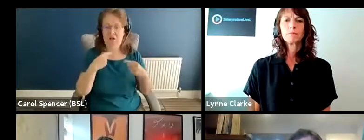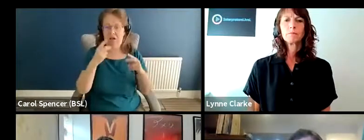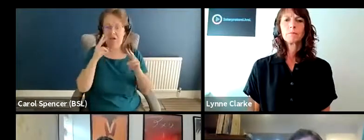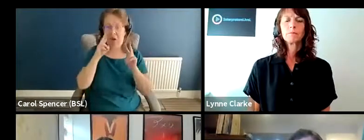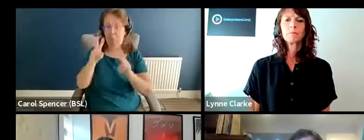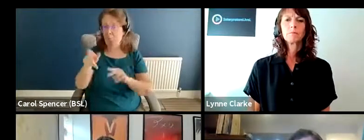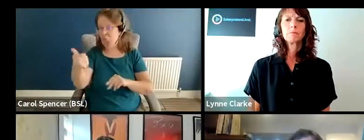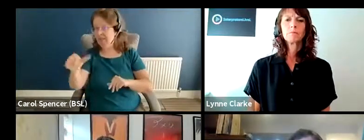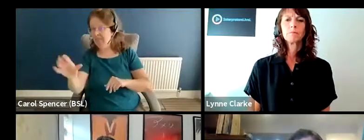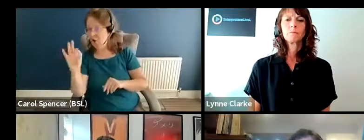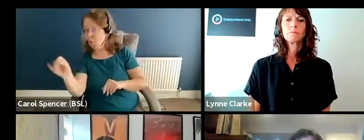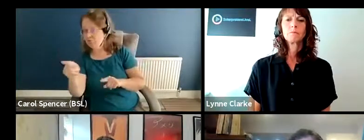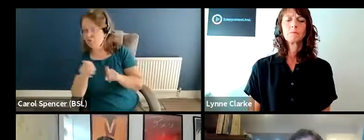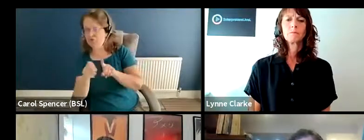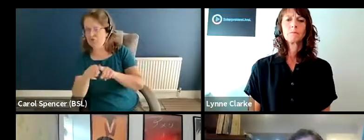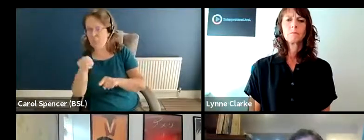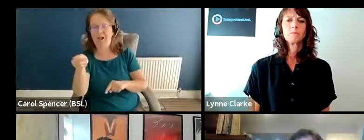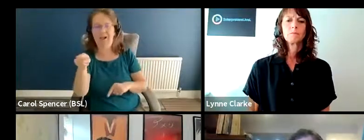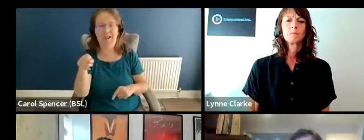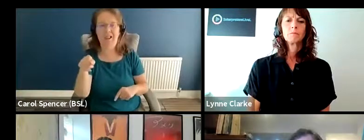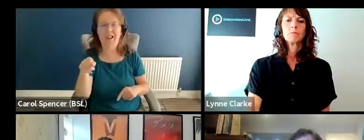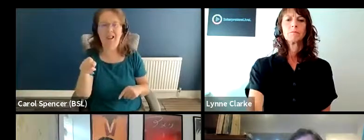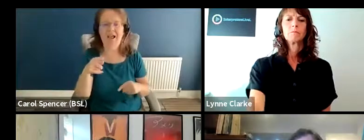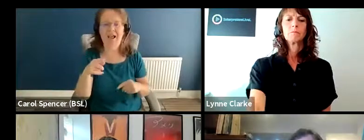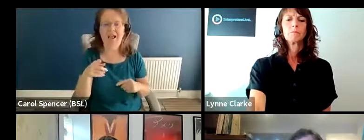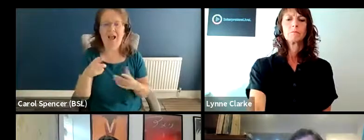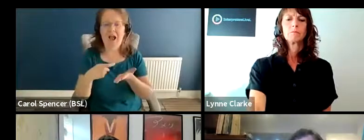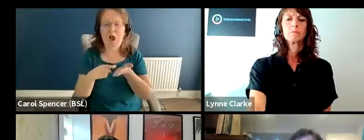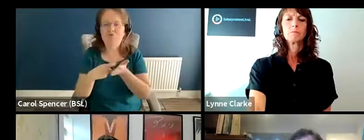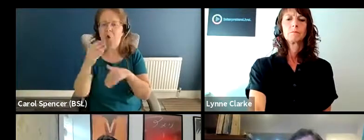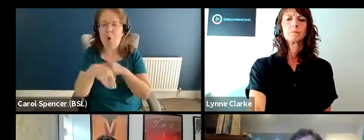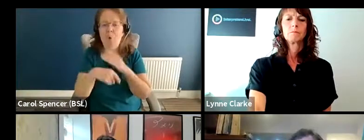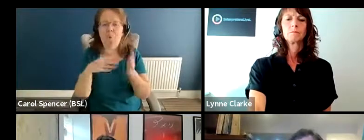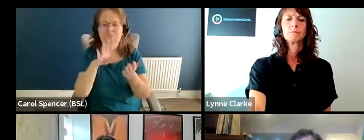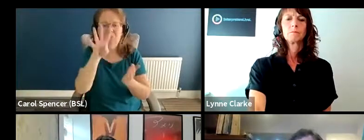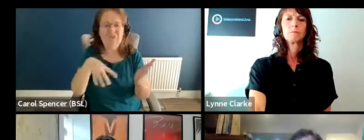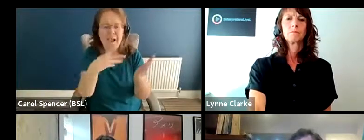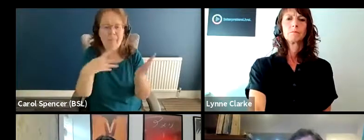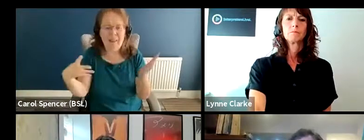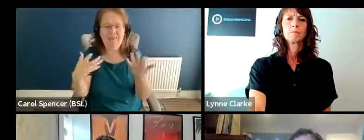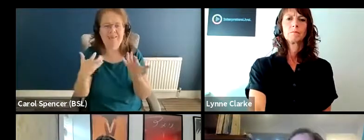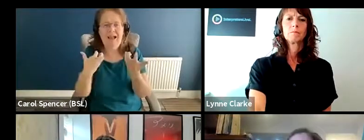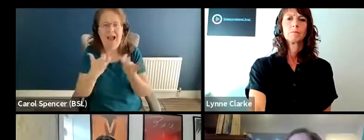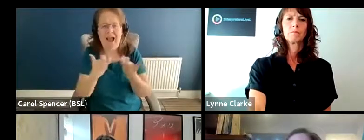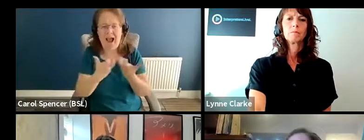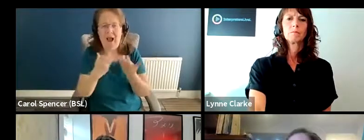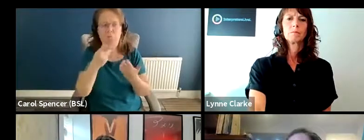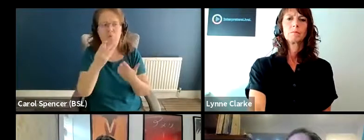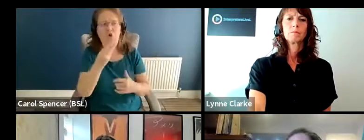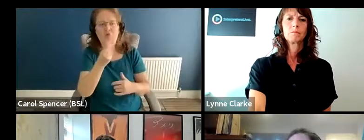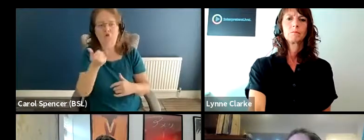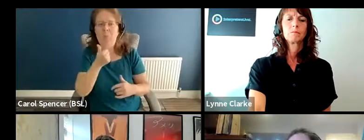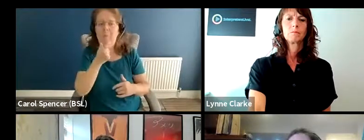as well, that refers to tables and how to deal with some of the user needs are contradictory.